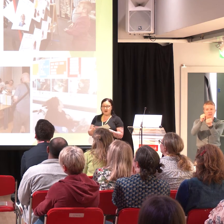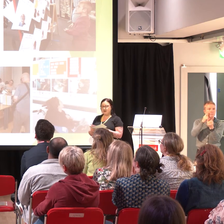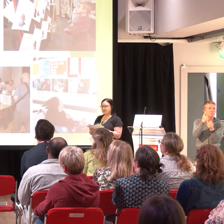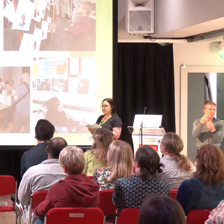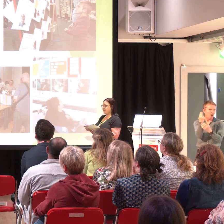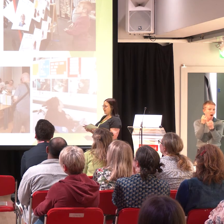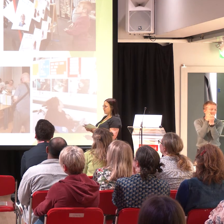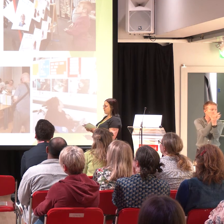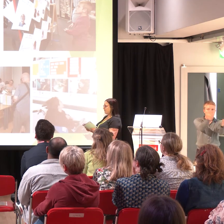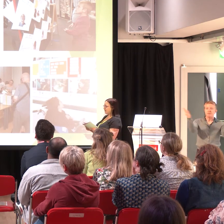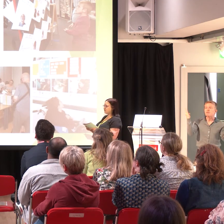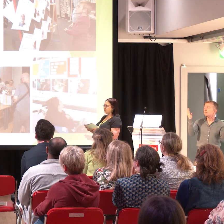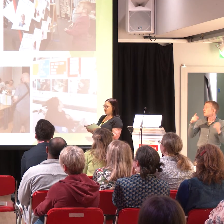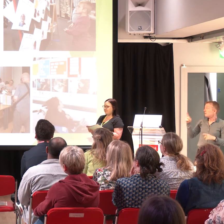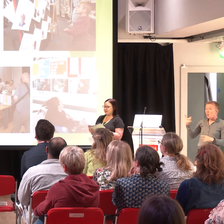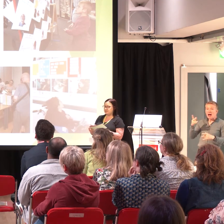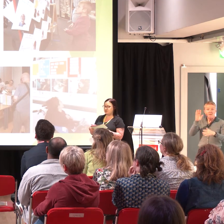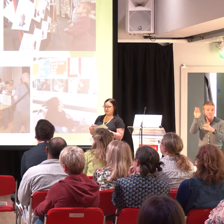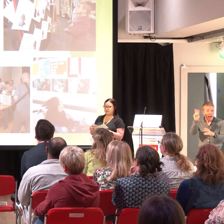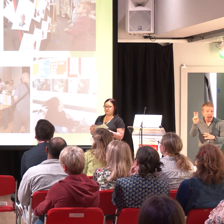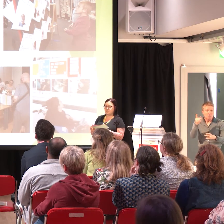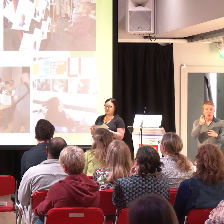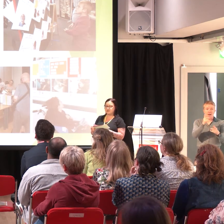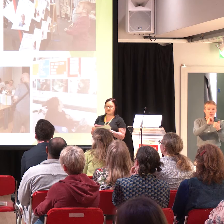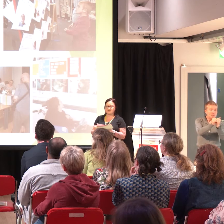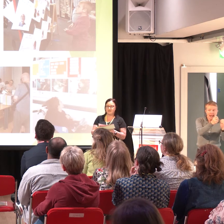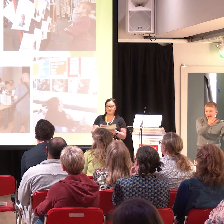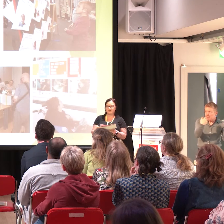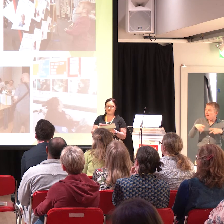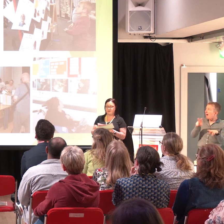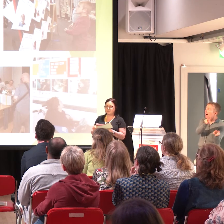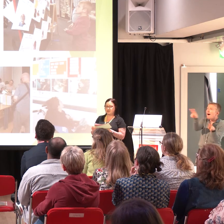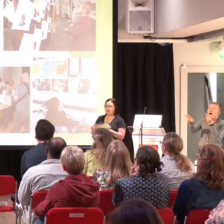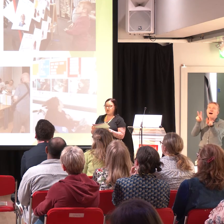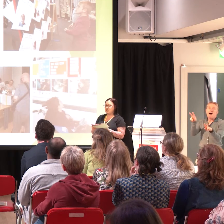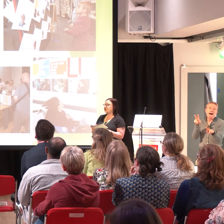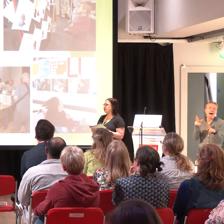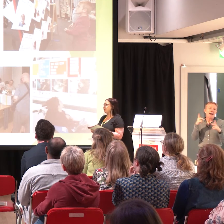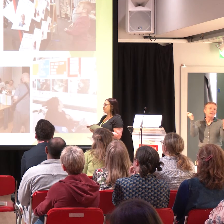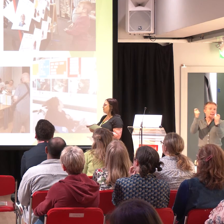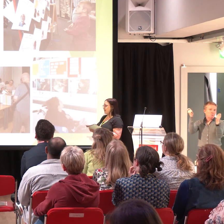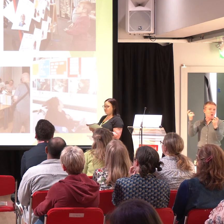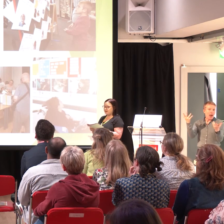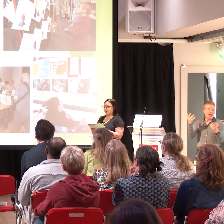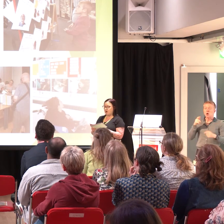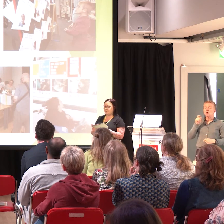Parents and peers are invited to share amazing achievements for our students in a celebratory fashion. The students walk down a red carpet